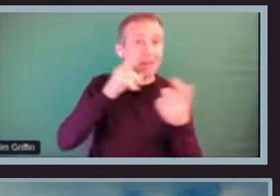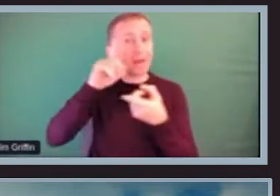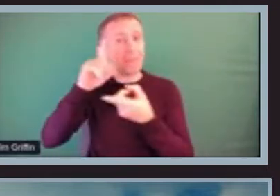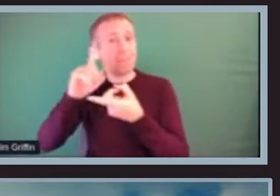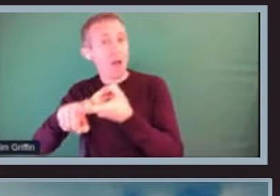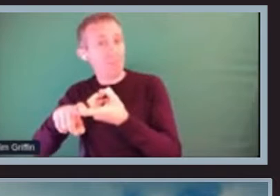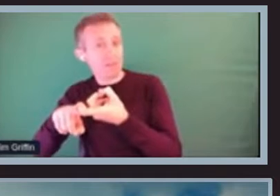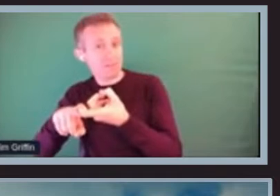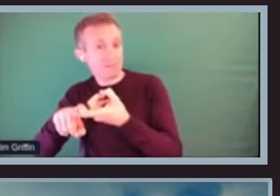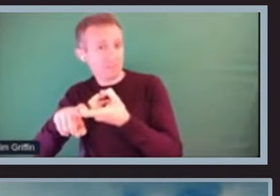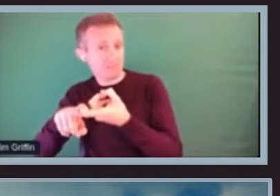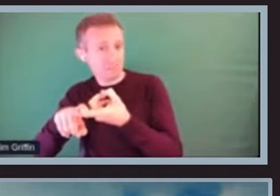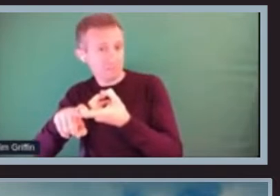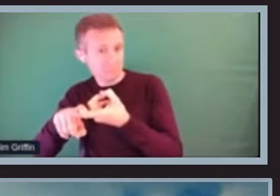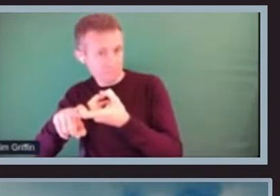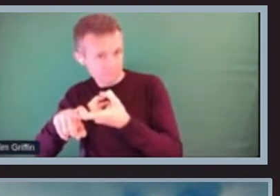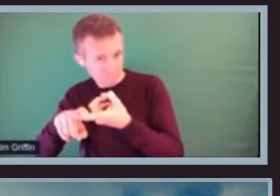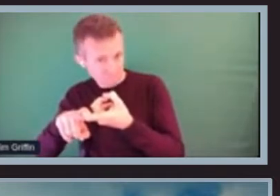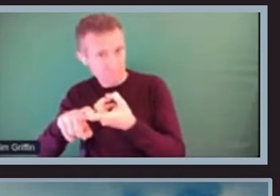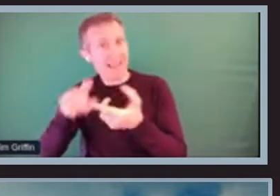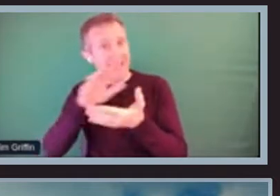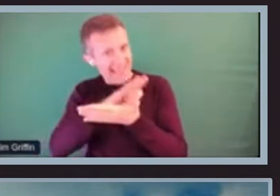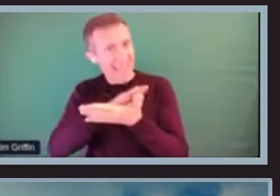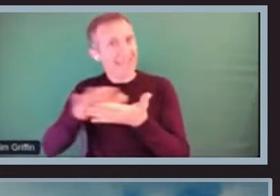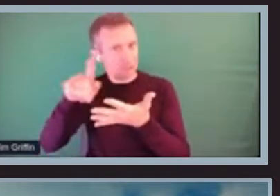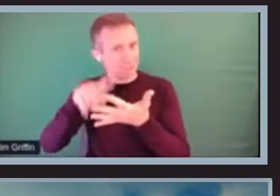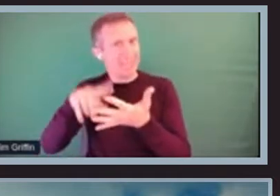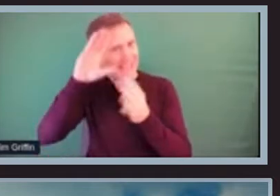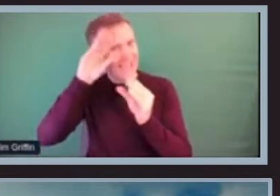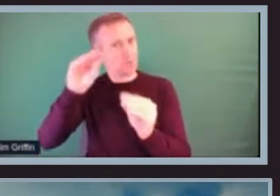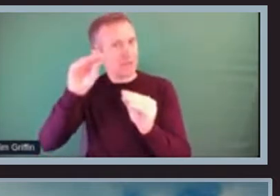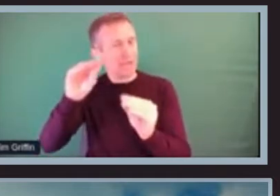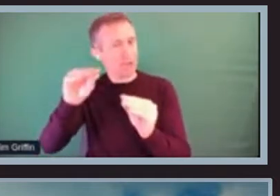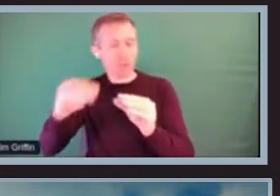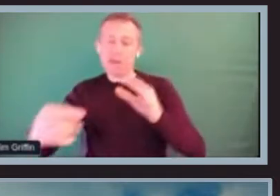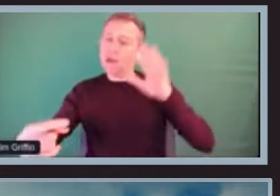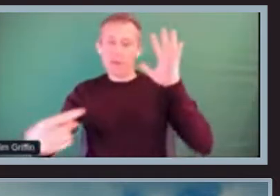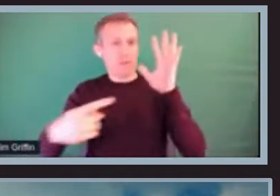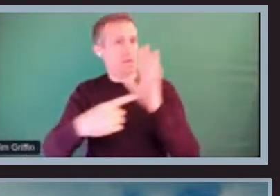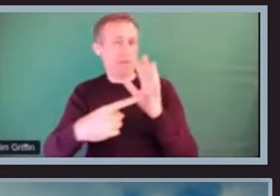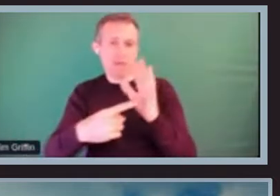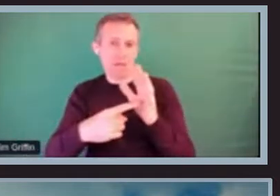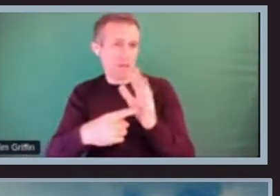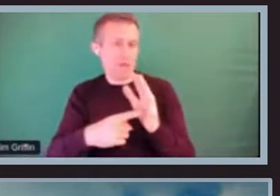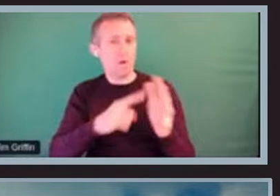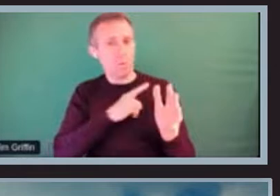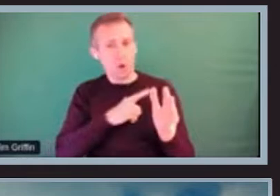This is particularly important within the educational context, because education has a significant impact on our lives.